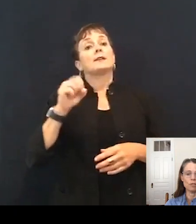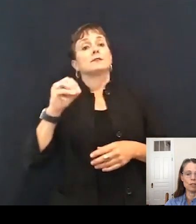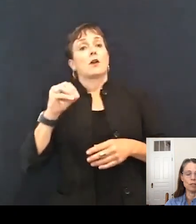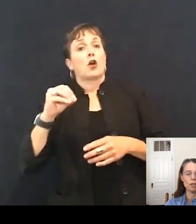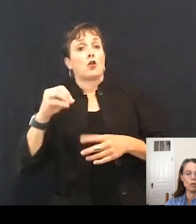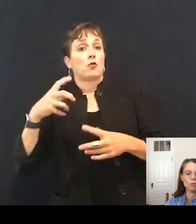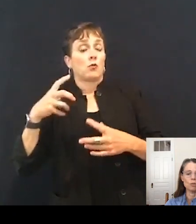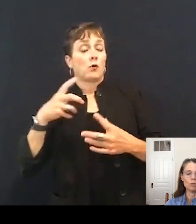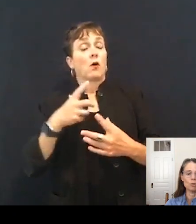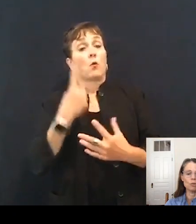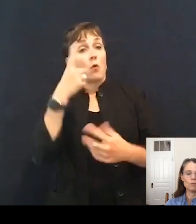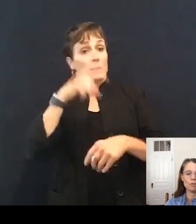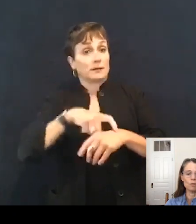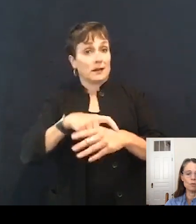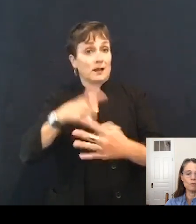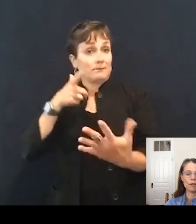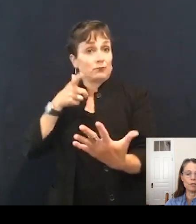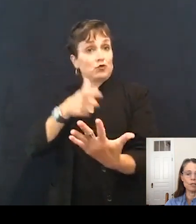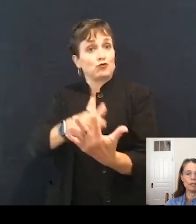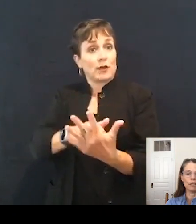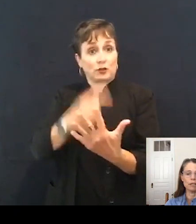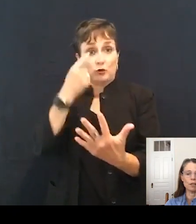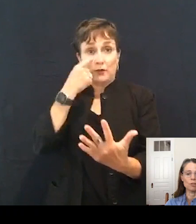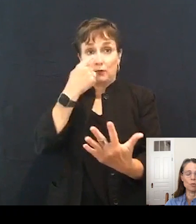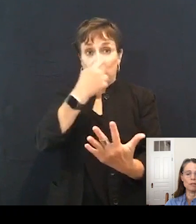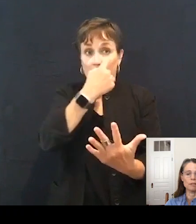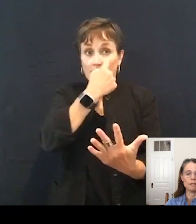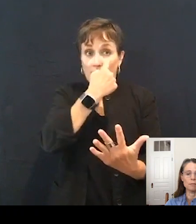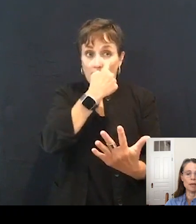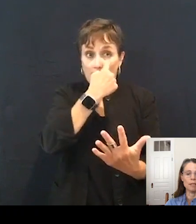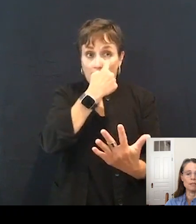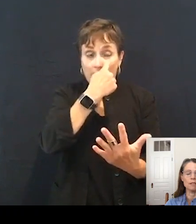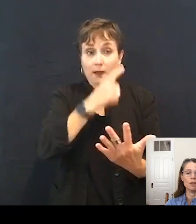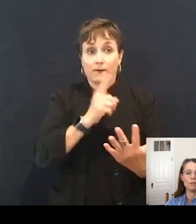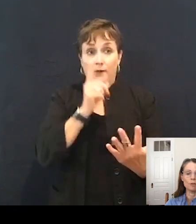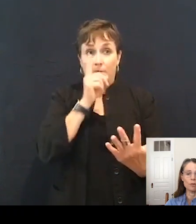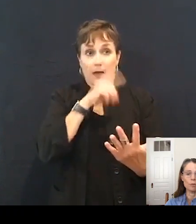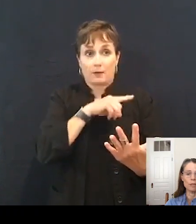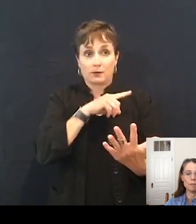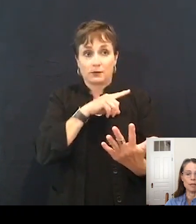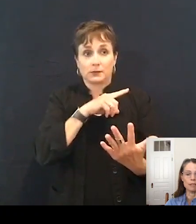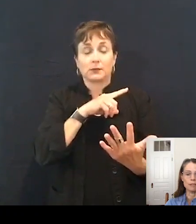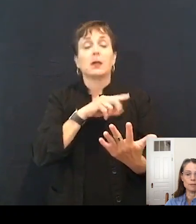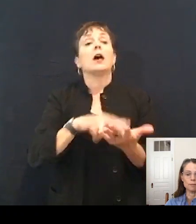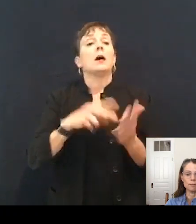restores visual function in USH1C mice for three months.